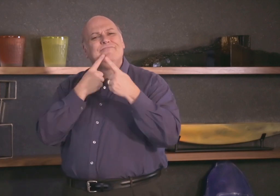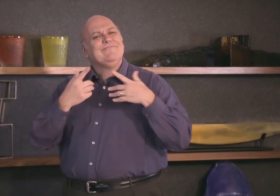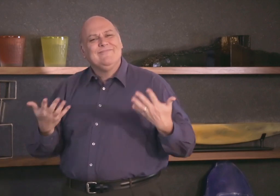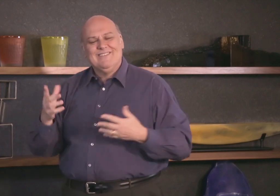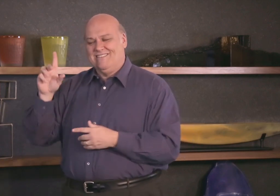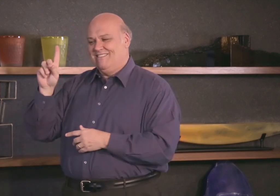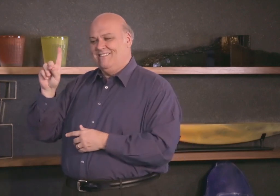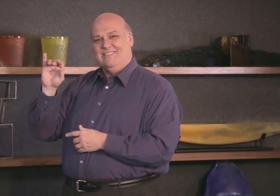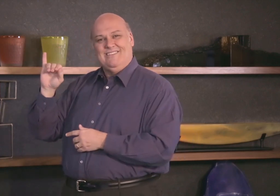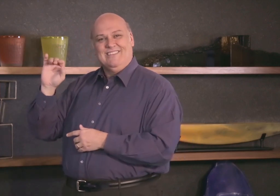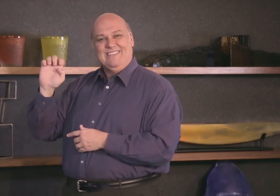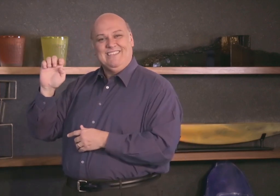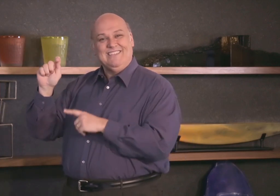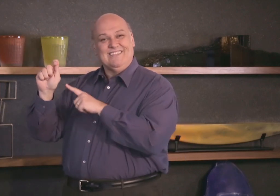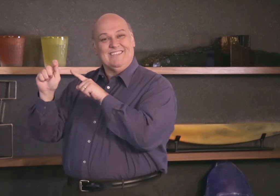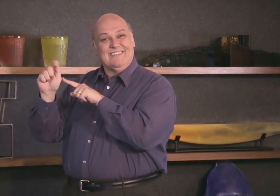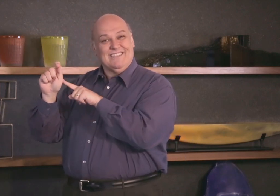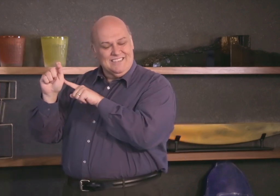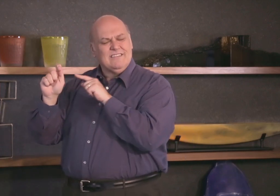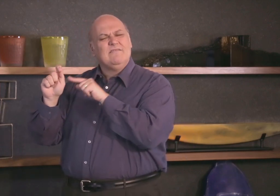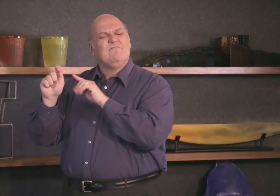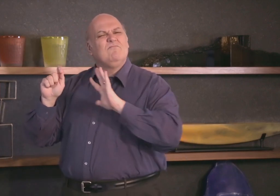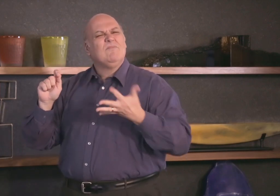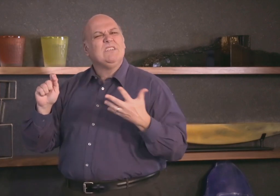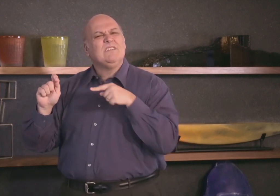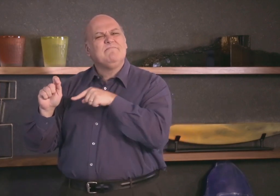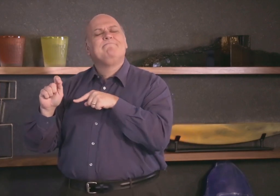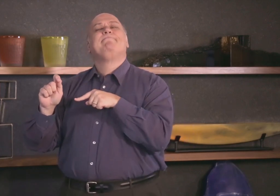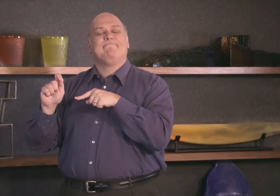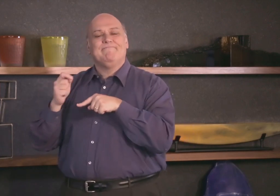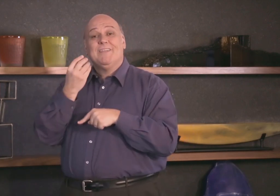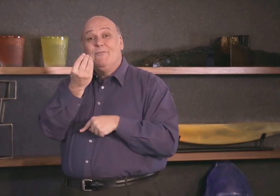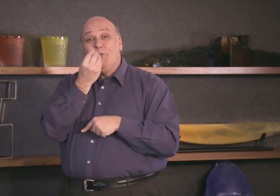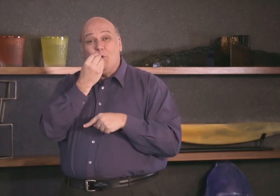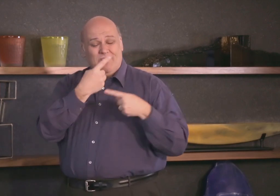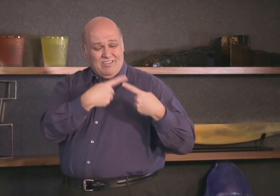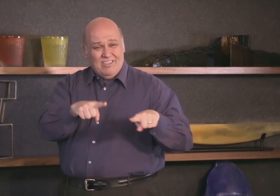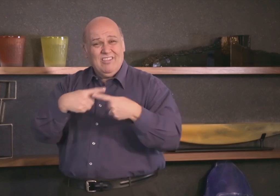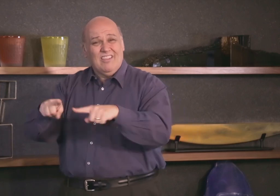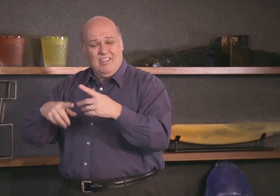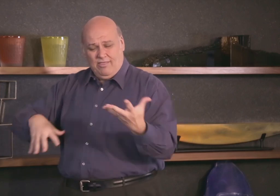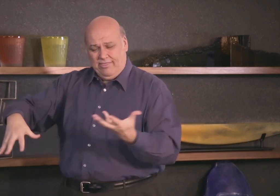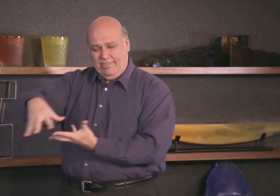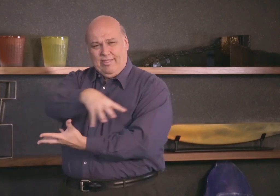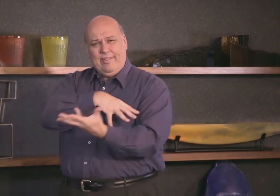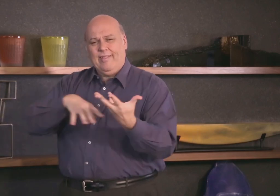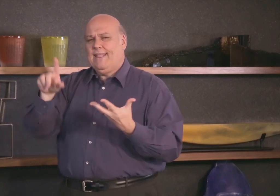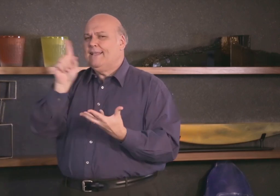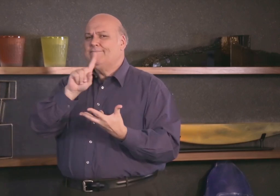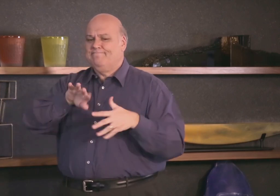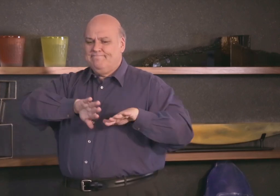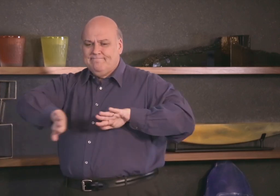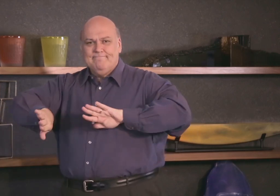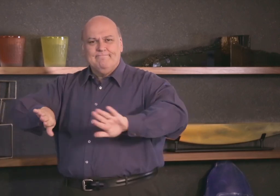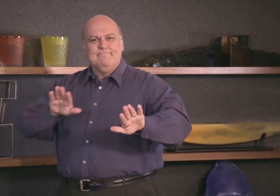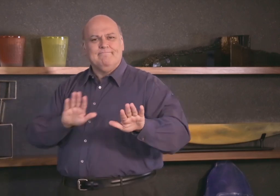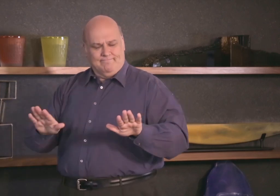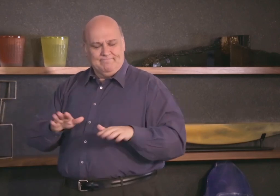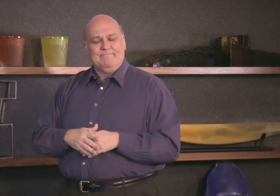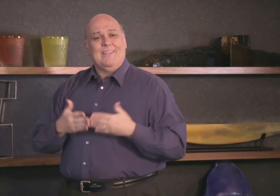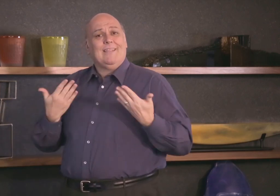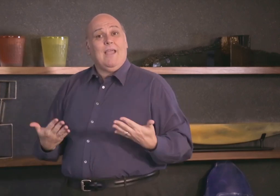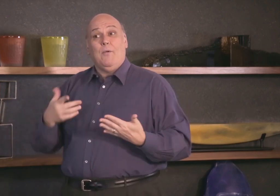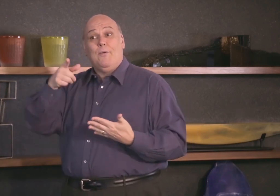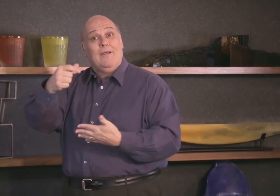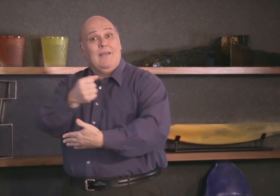We continue to talk about special Food Diets where specific foods are avoided during preparation.